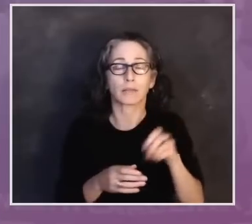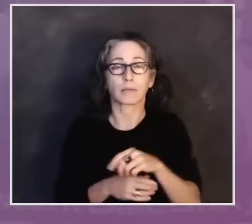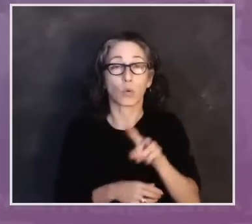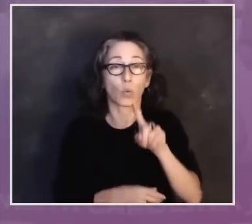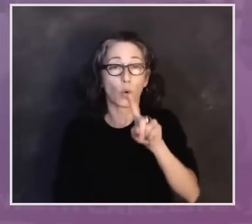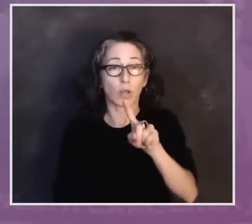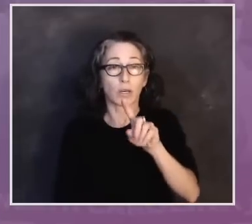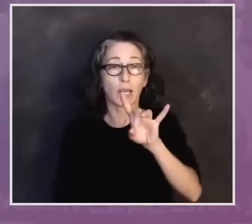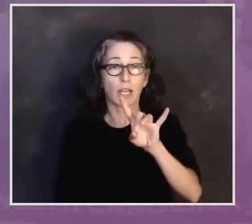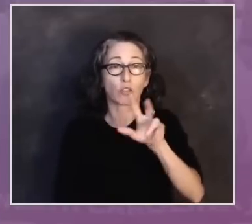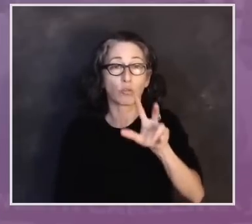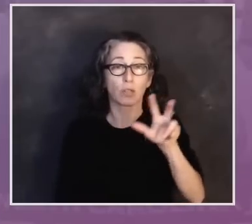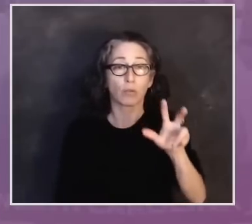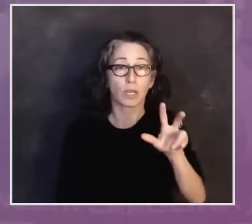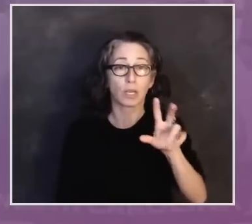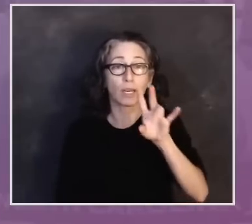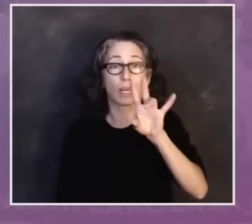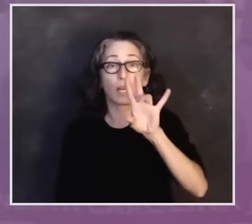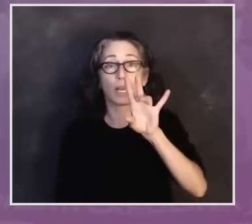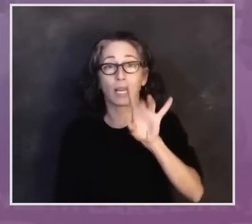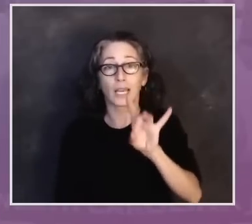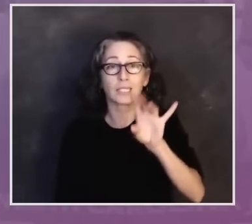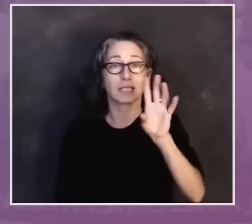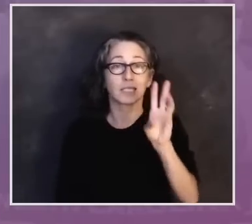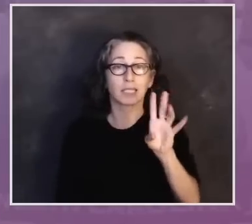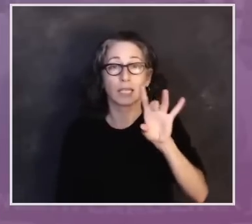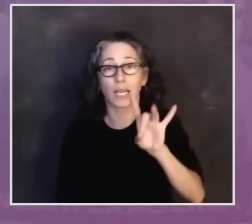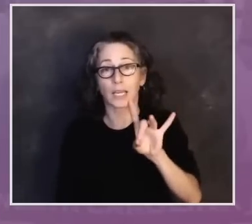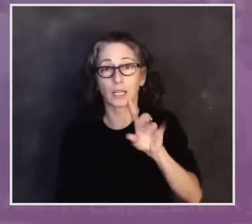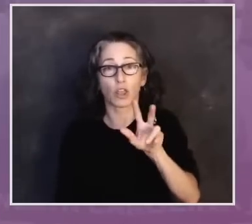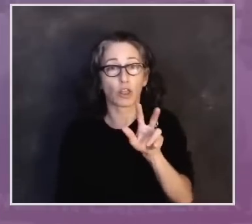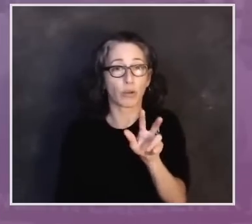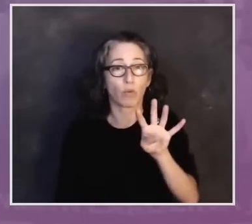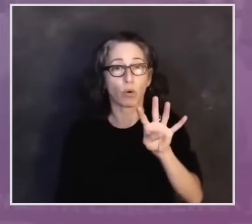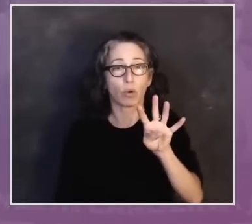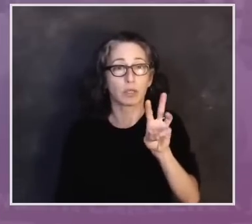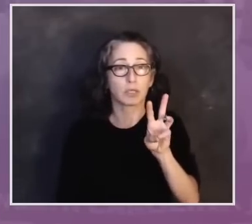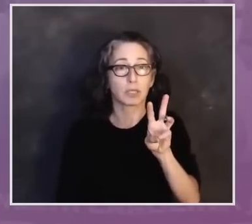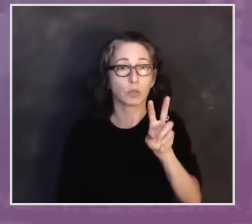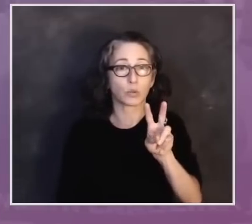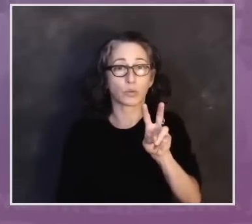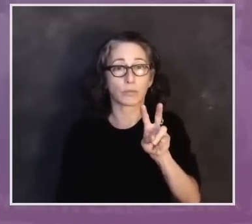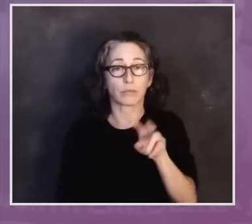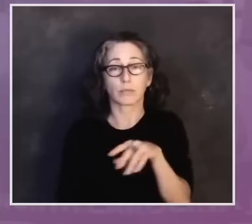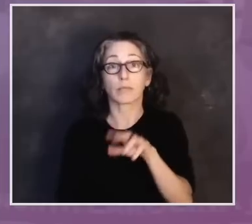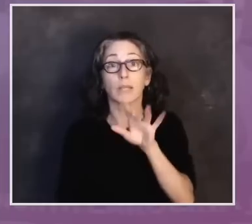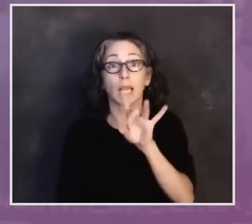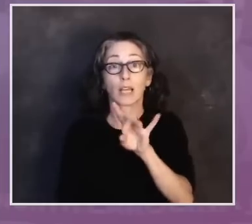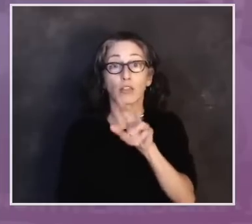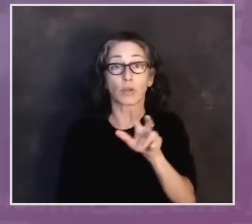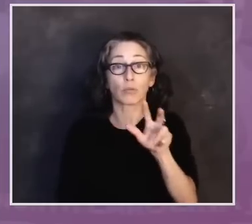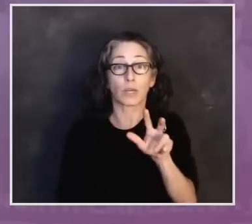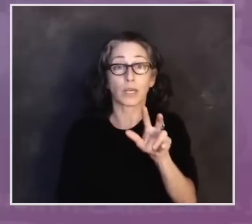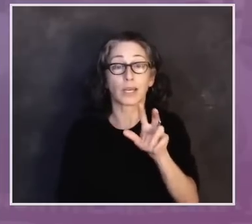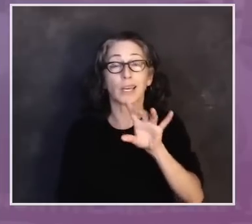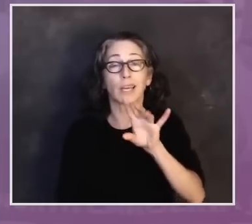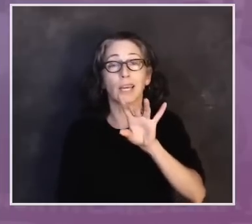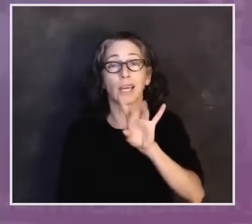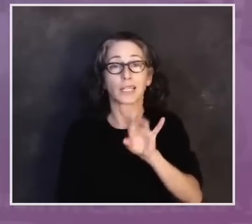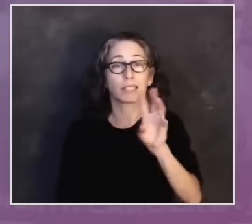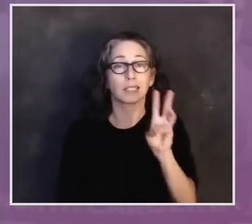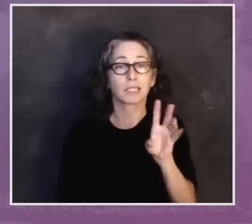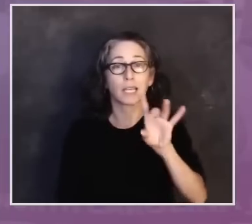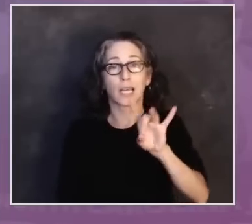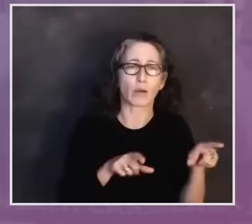CONTACT THE VOTER HOTLINE.